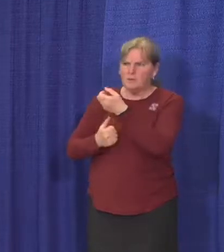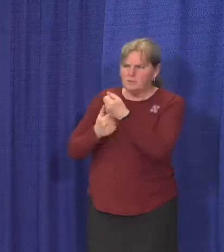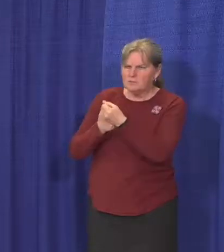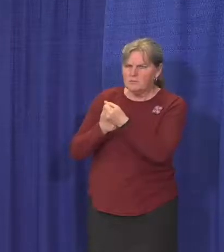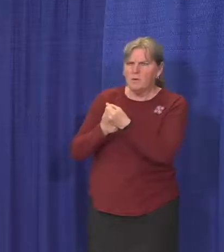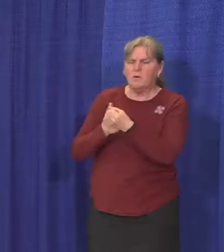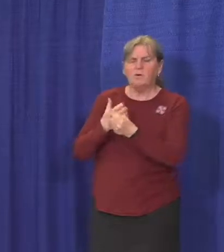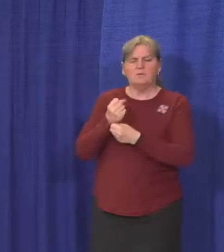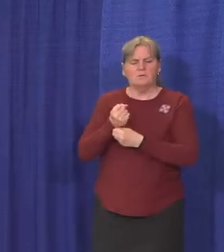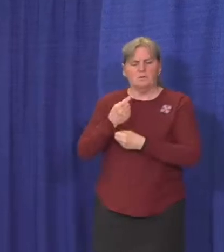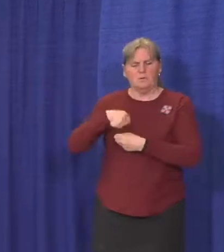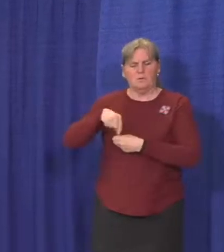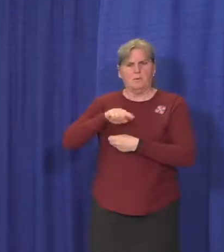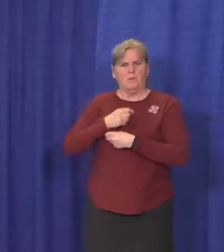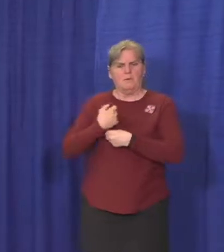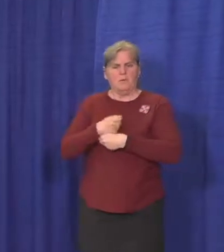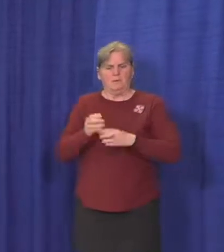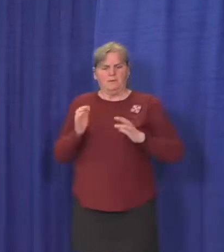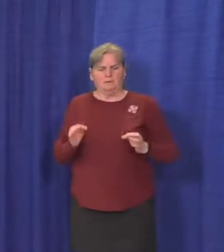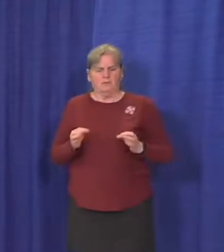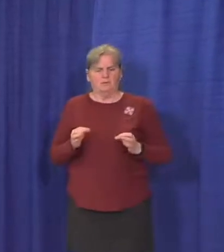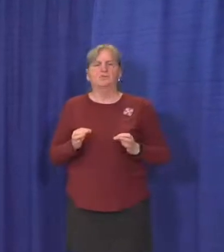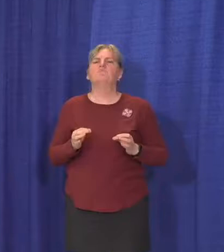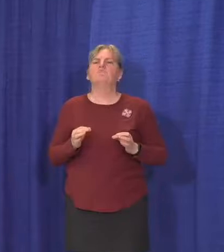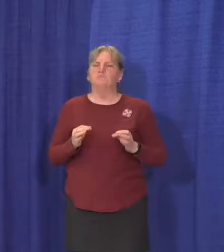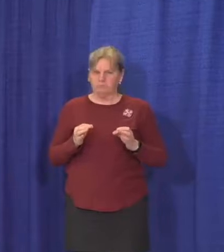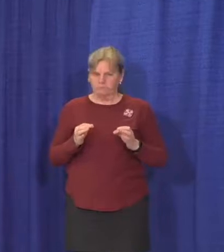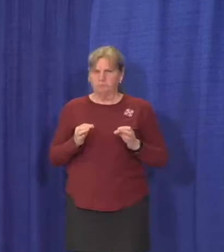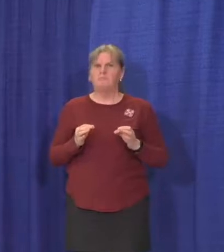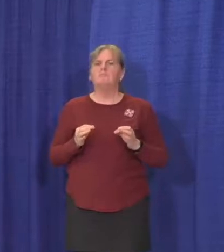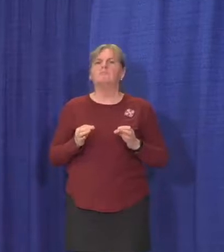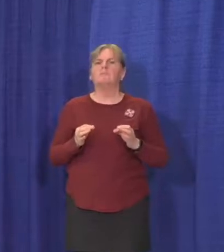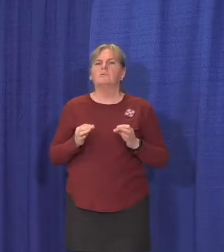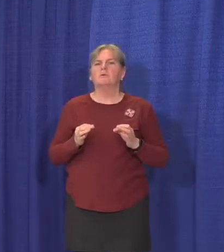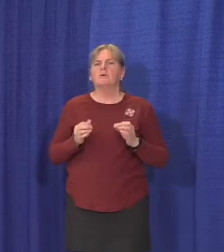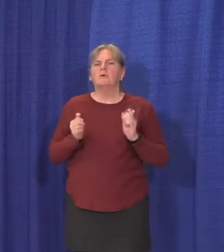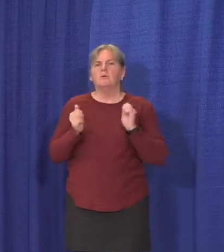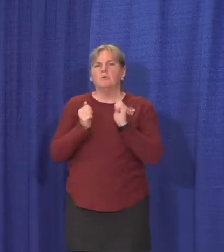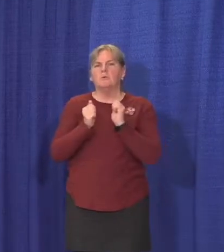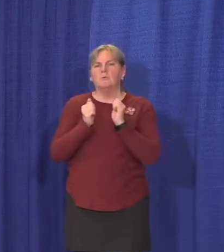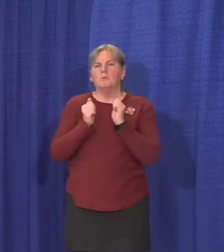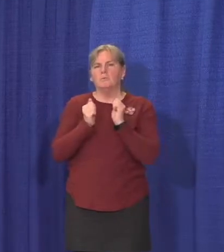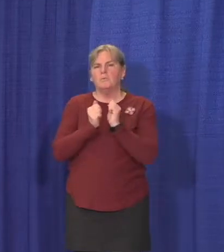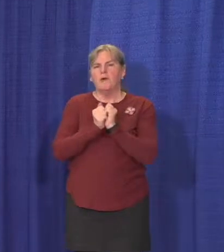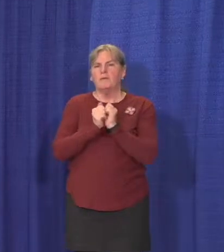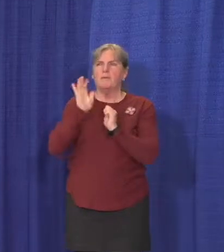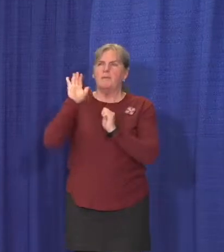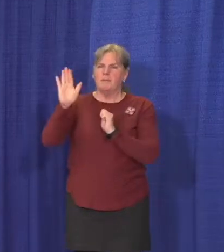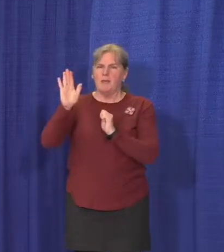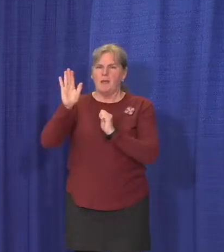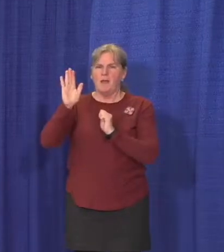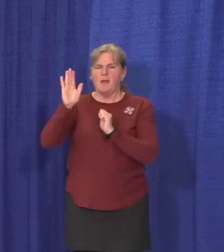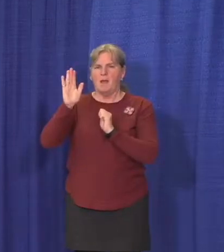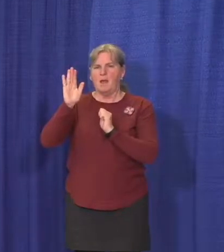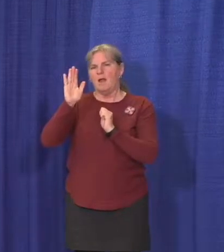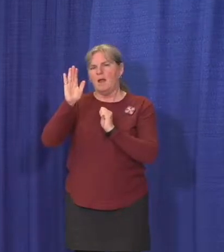forward to make sure when decisions are being made say take into account what the local